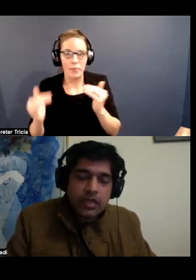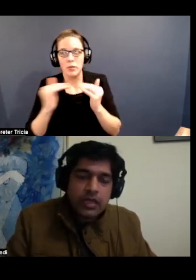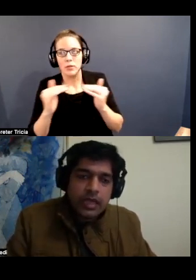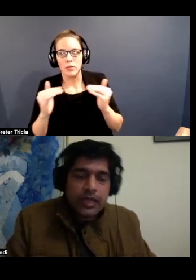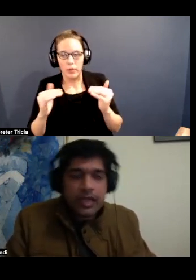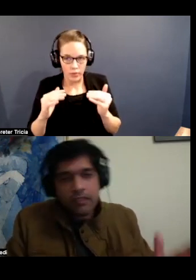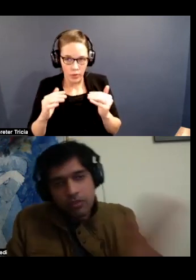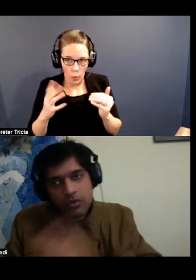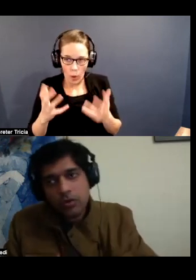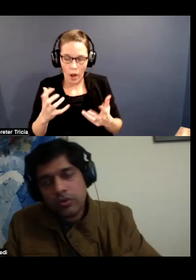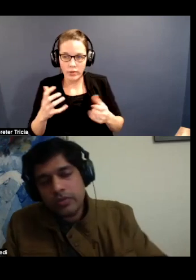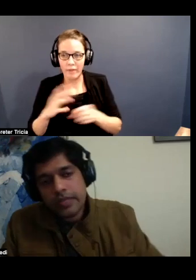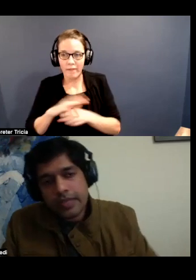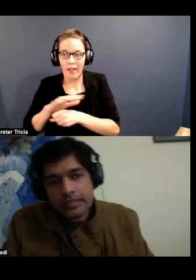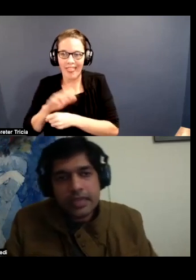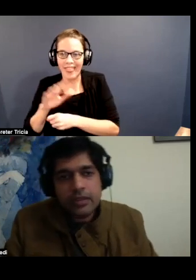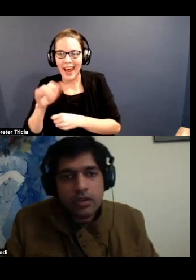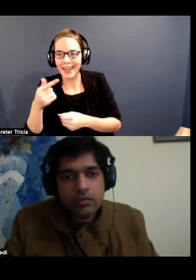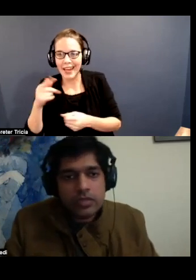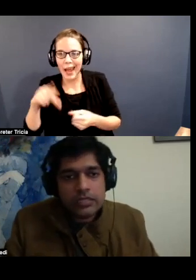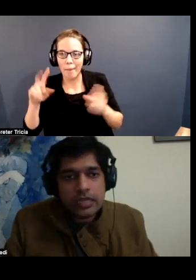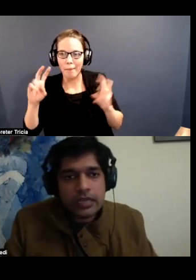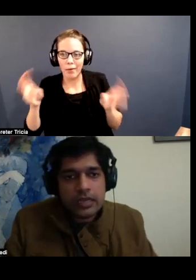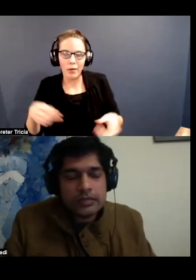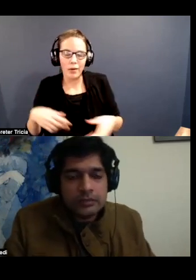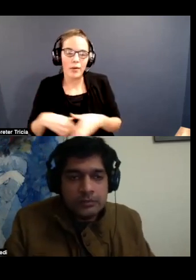And as we go to the next slide onwards,